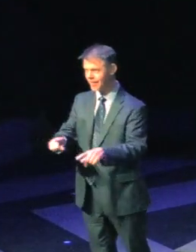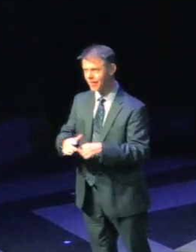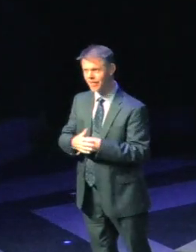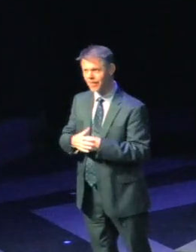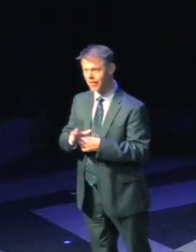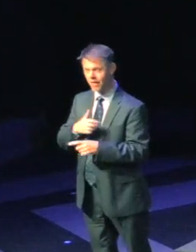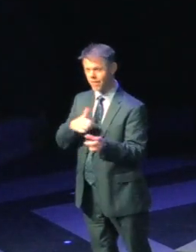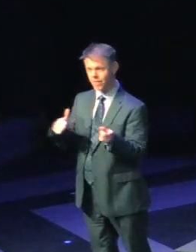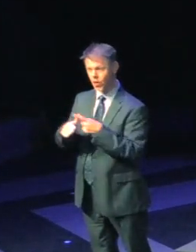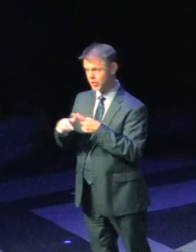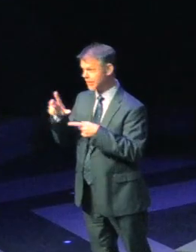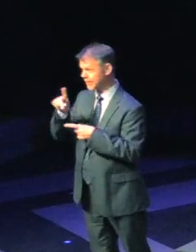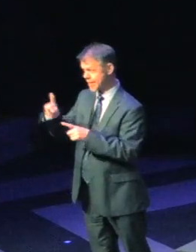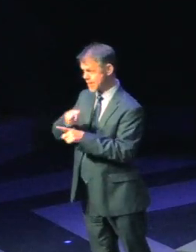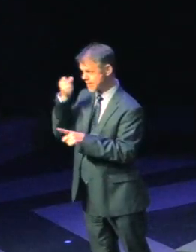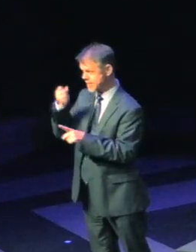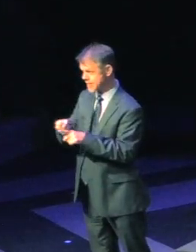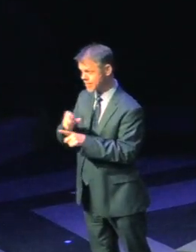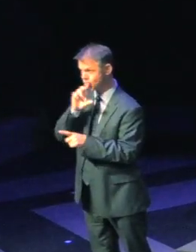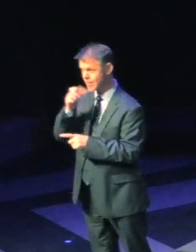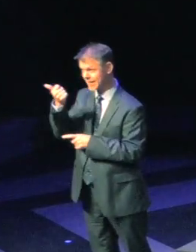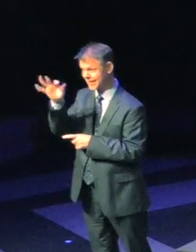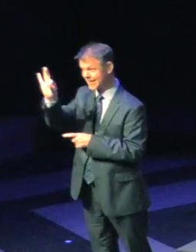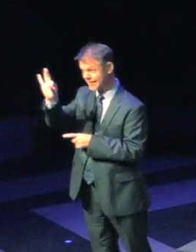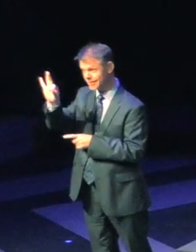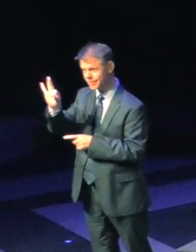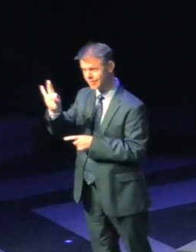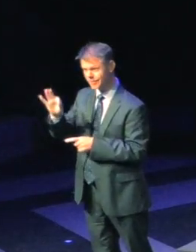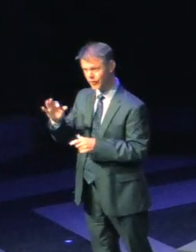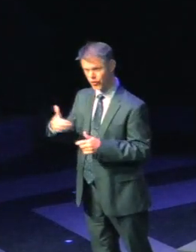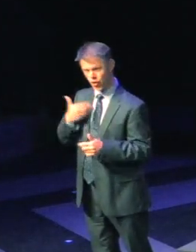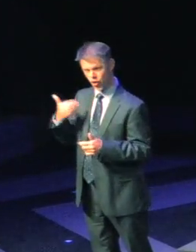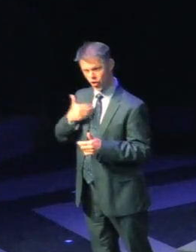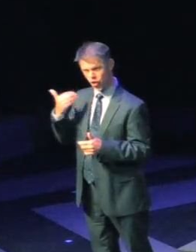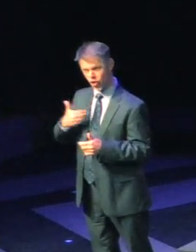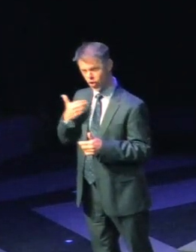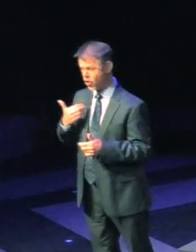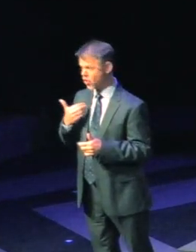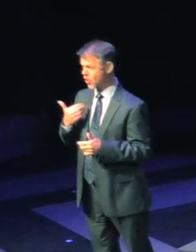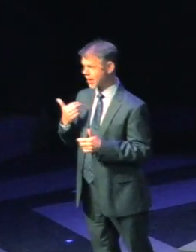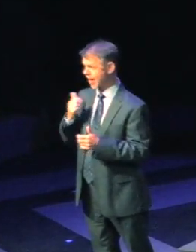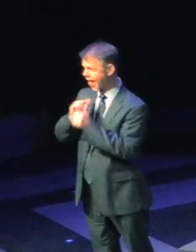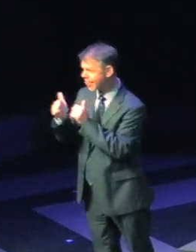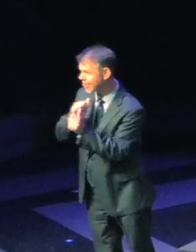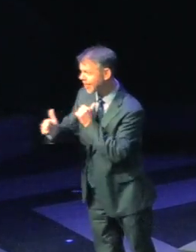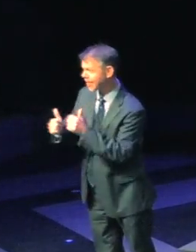I was 19 years old, still a student athlete, picture of great health vitality, maintained